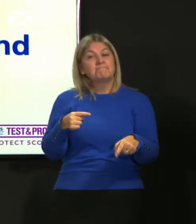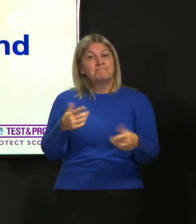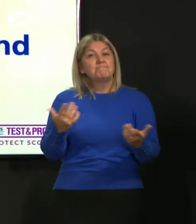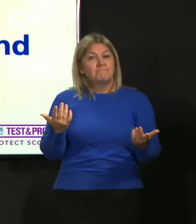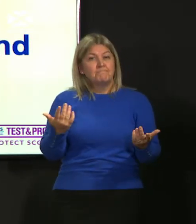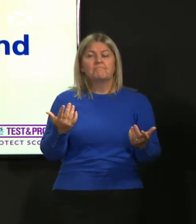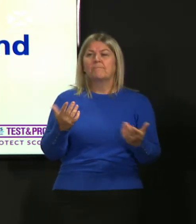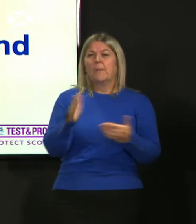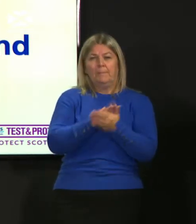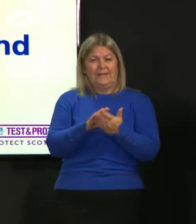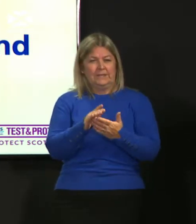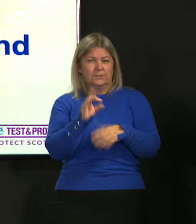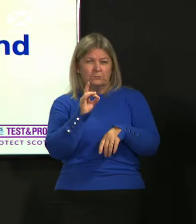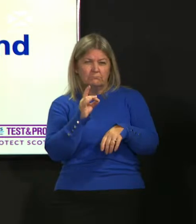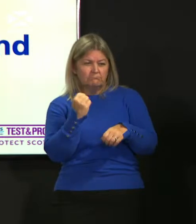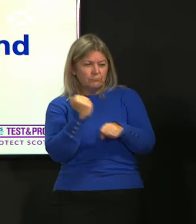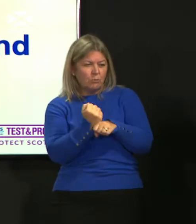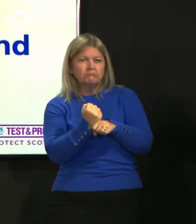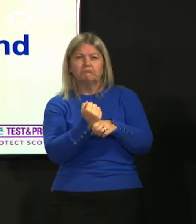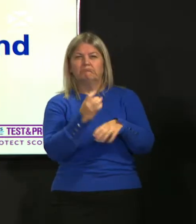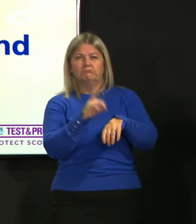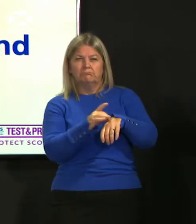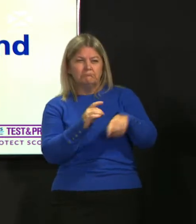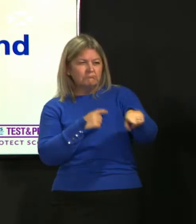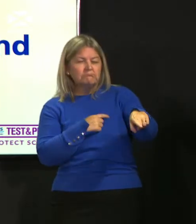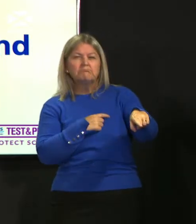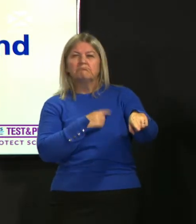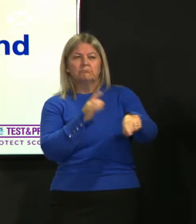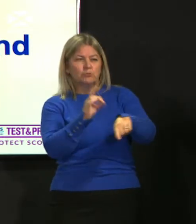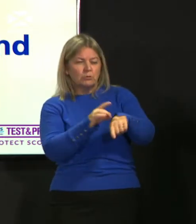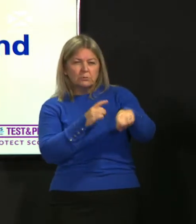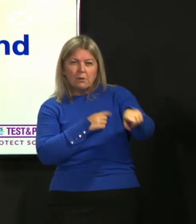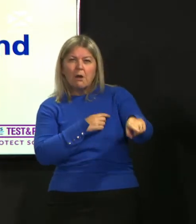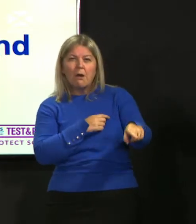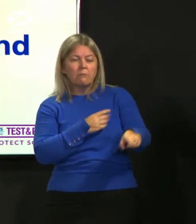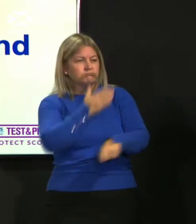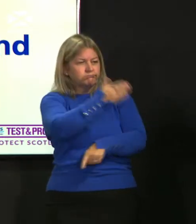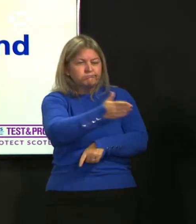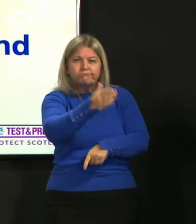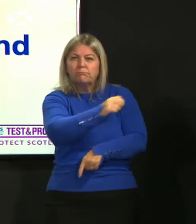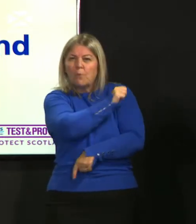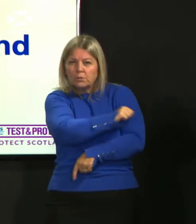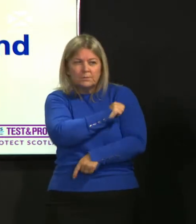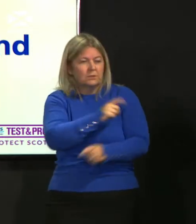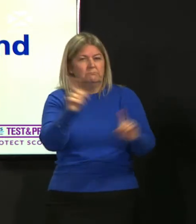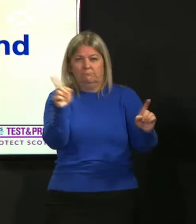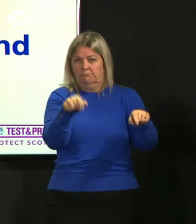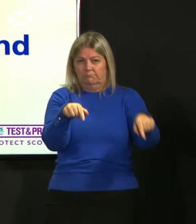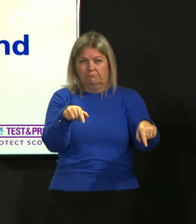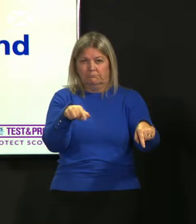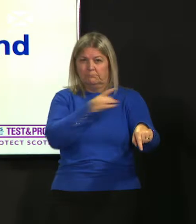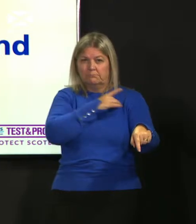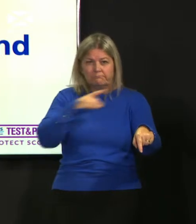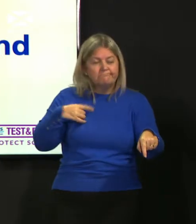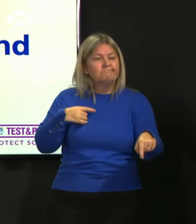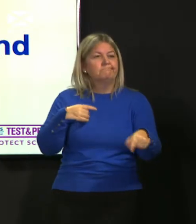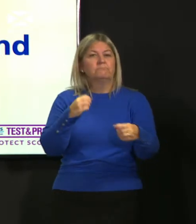go to all the places where we'll be vaccinating people. And that isn't only into the GP surgery.